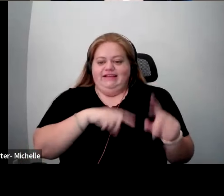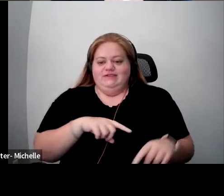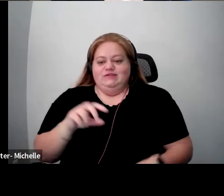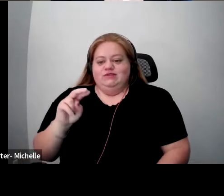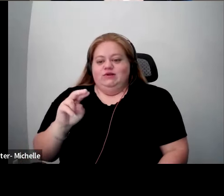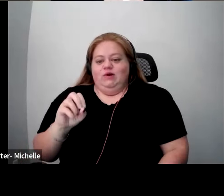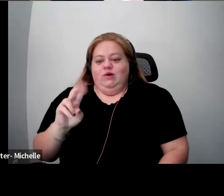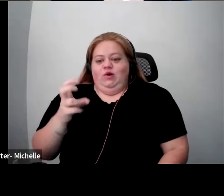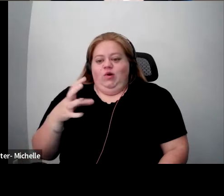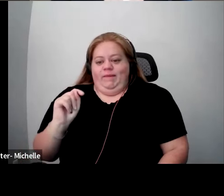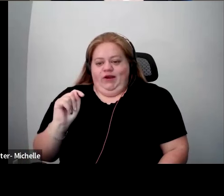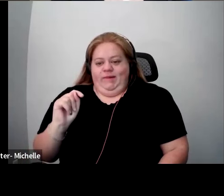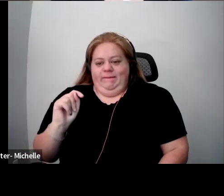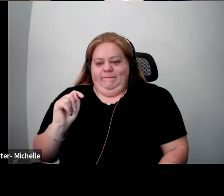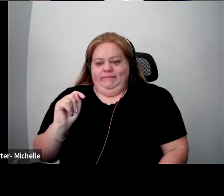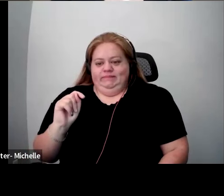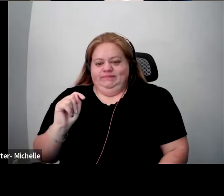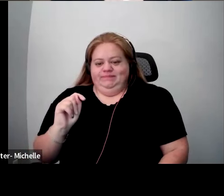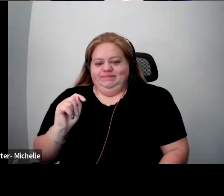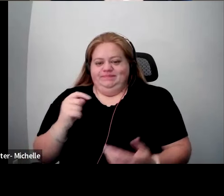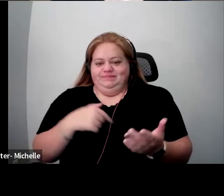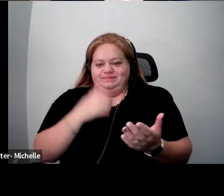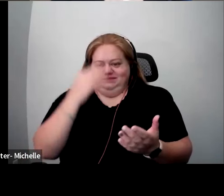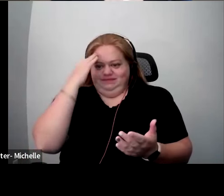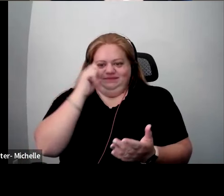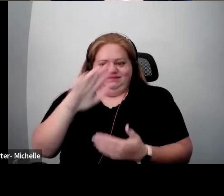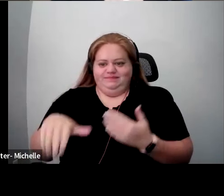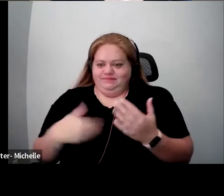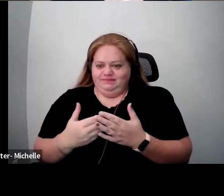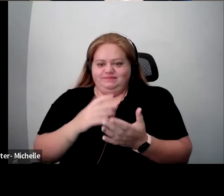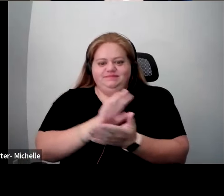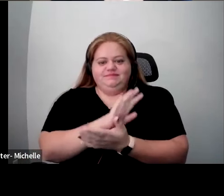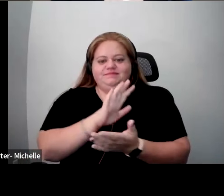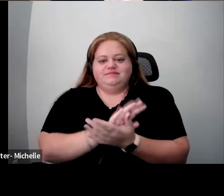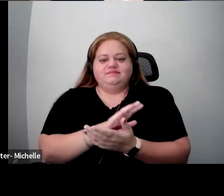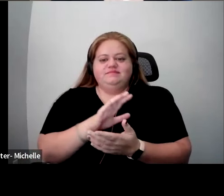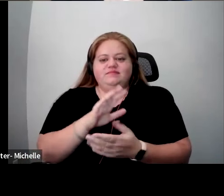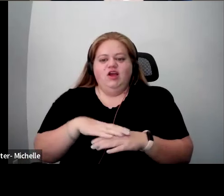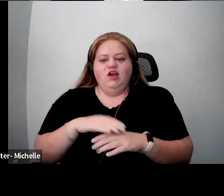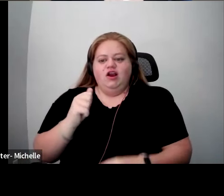Norbert, we know that not all papers on arXiv have HTML yet.